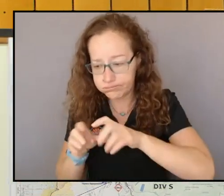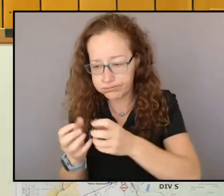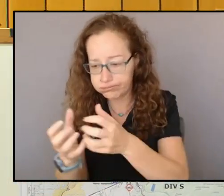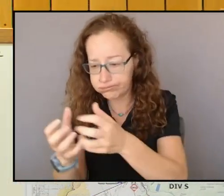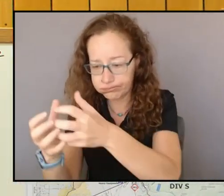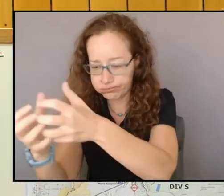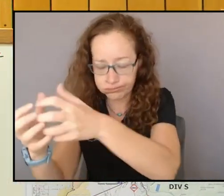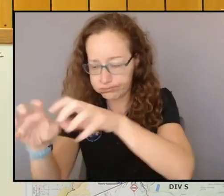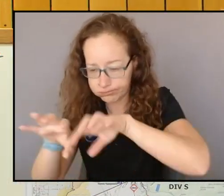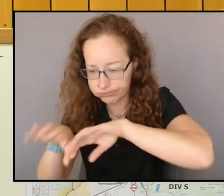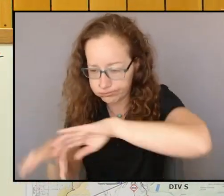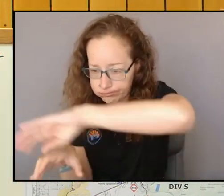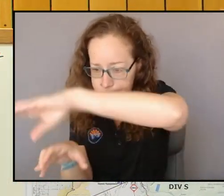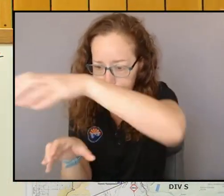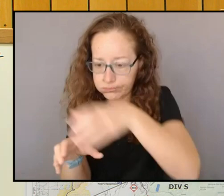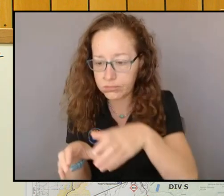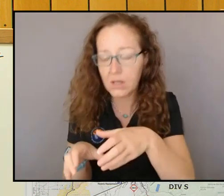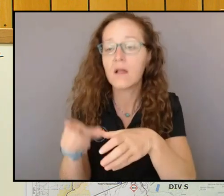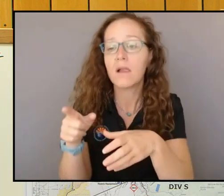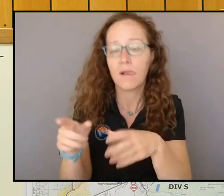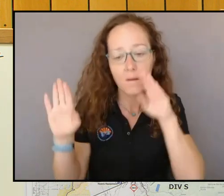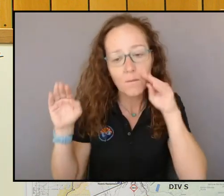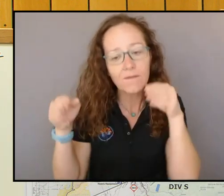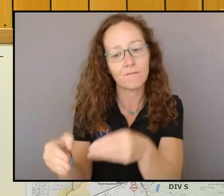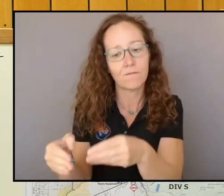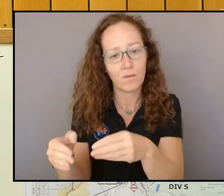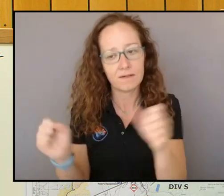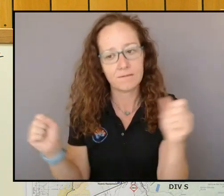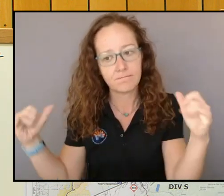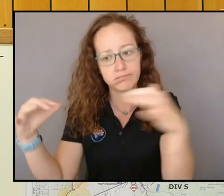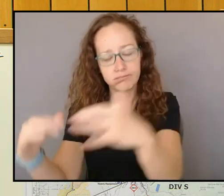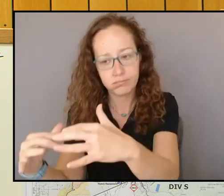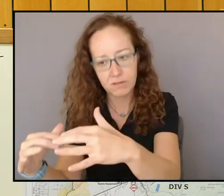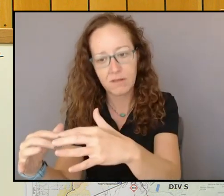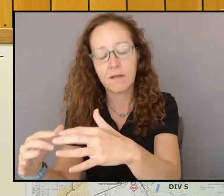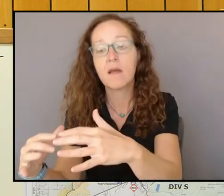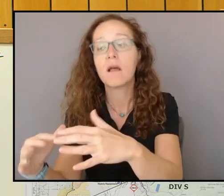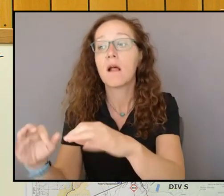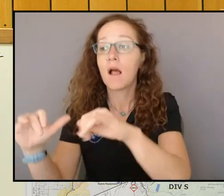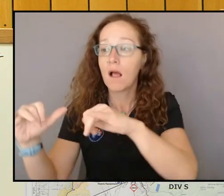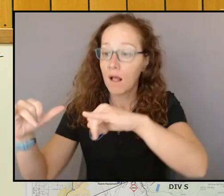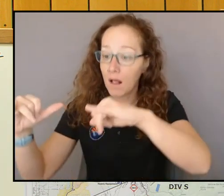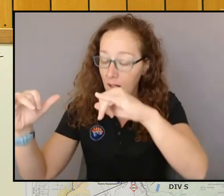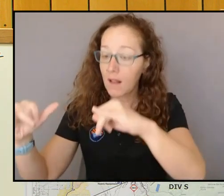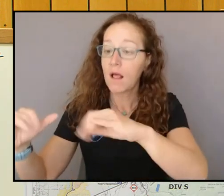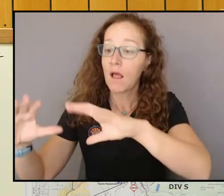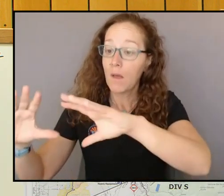those fire conditions go down. Save a lot of homes that way. And you prevent small fires that cross a control line from becoming